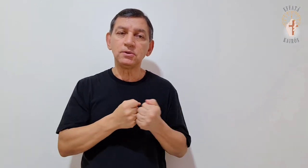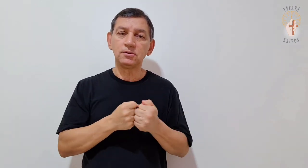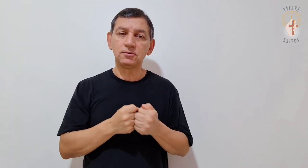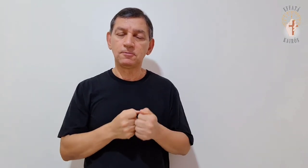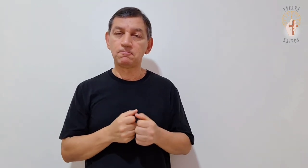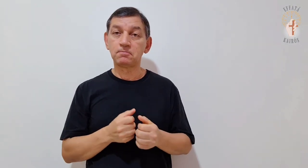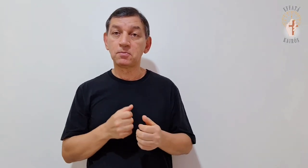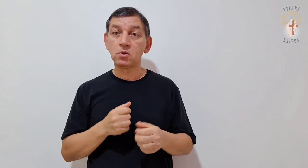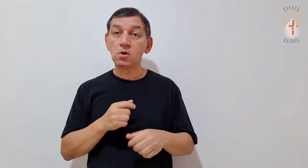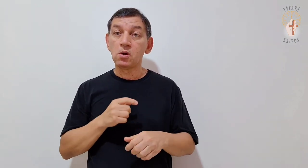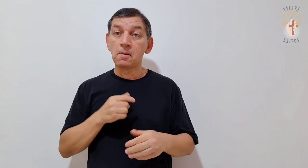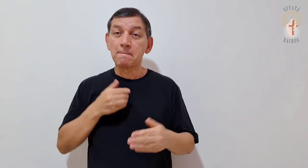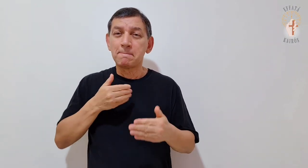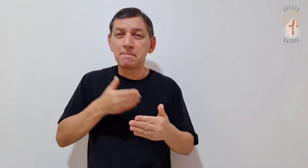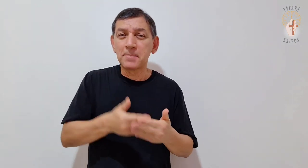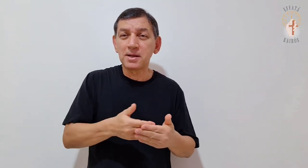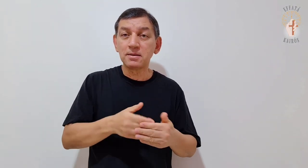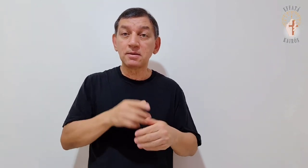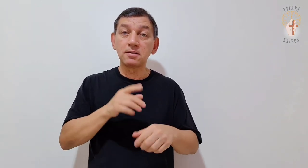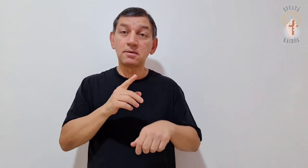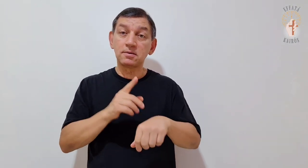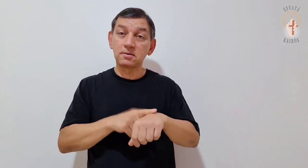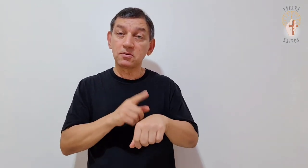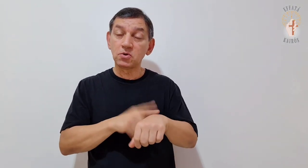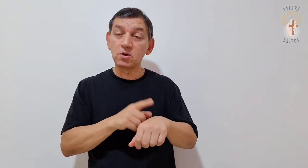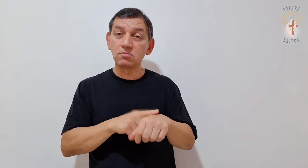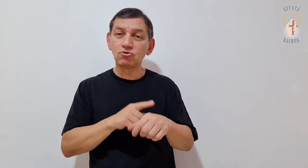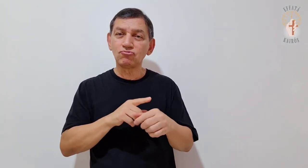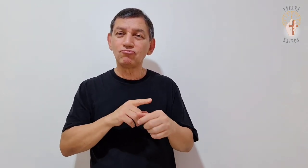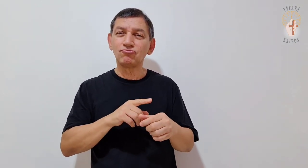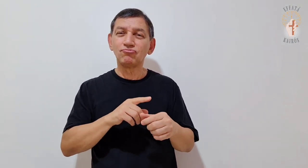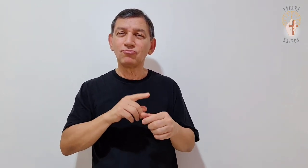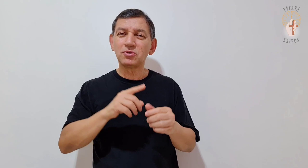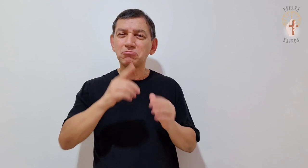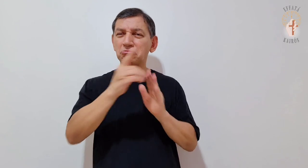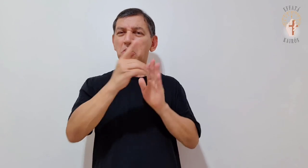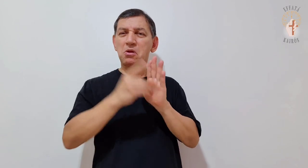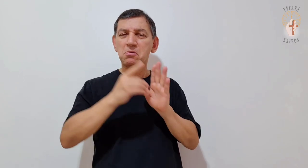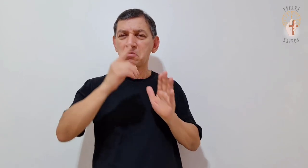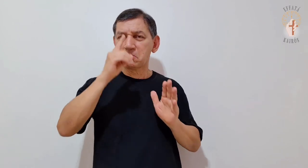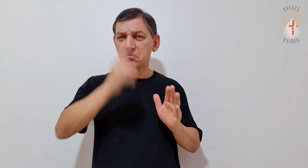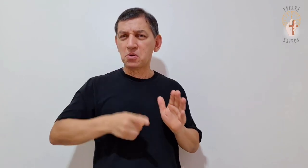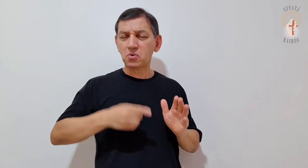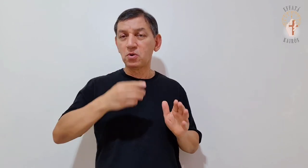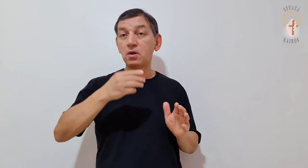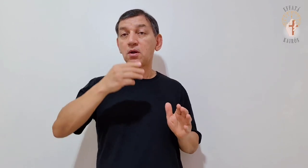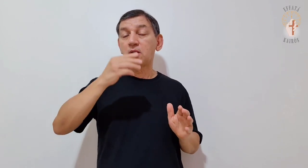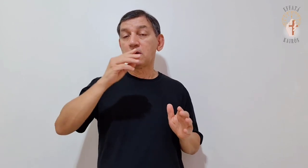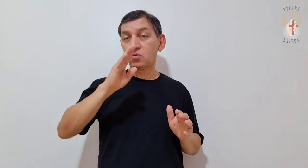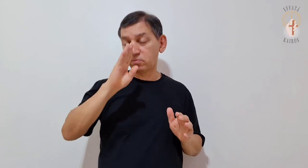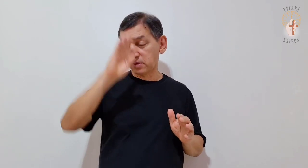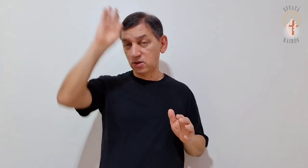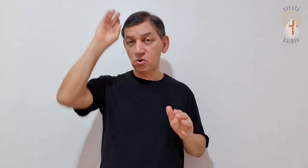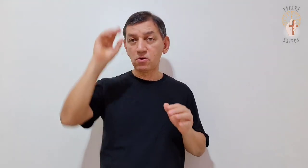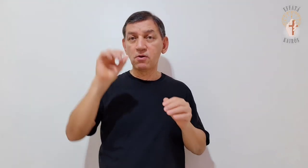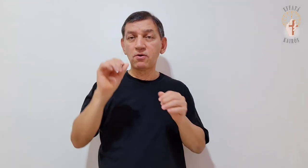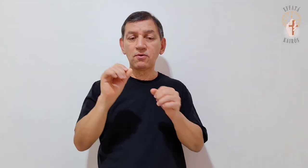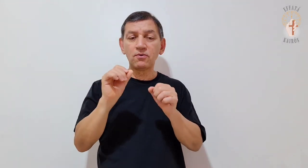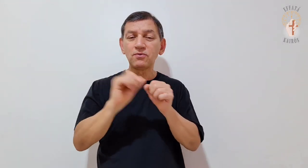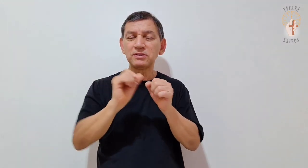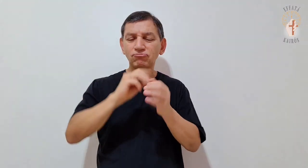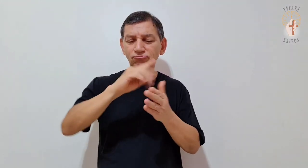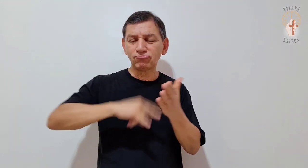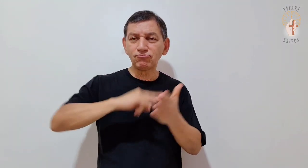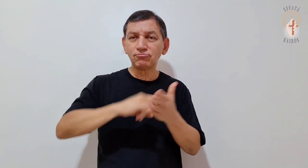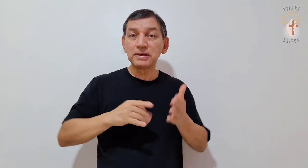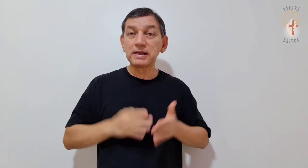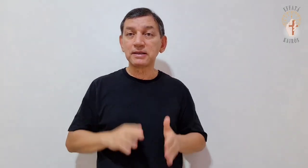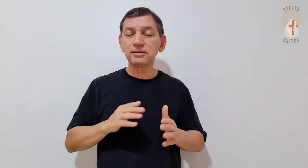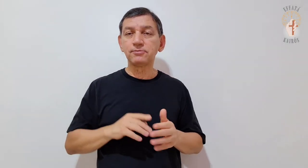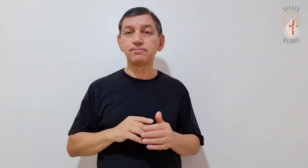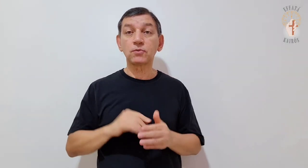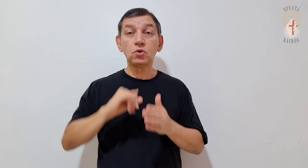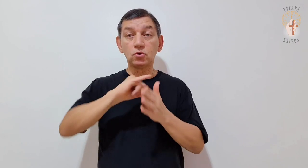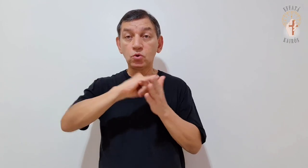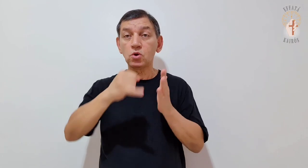Near the expected time of Jesus' birth, by a Roman decree